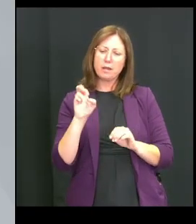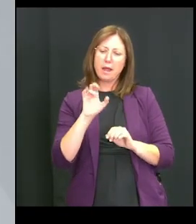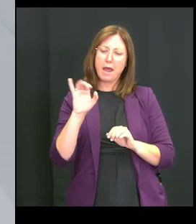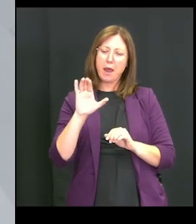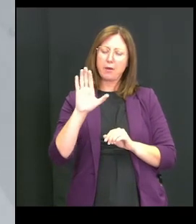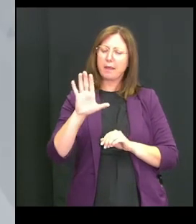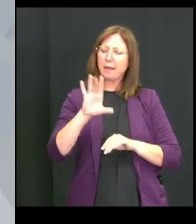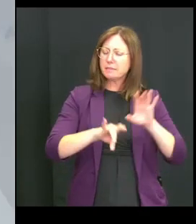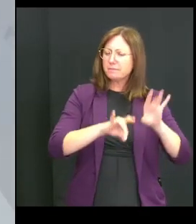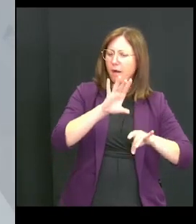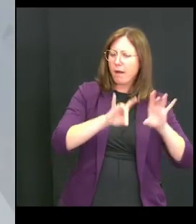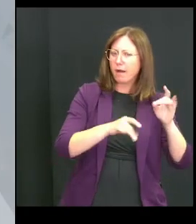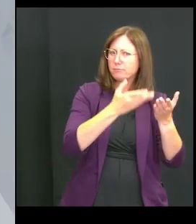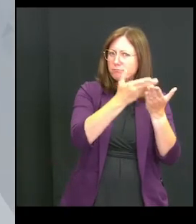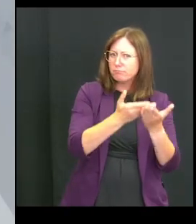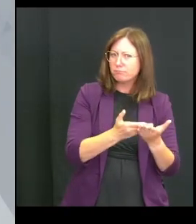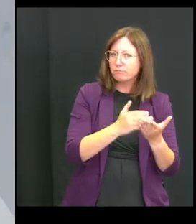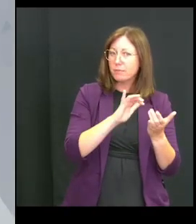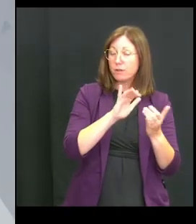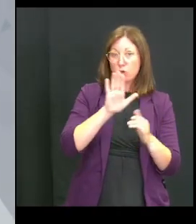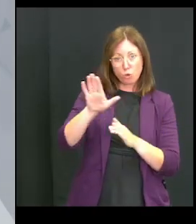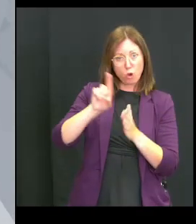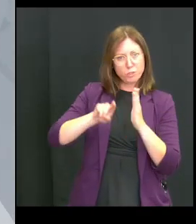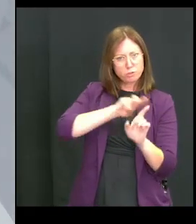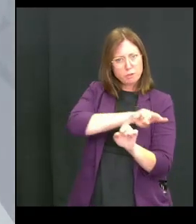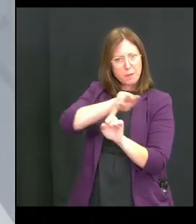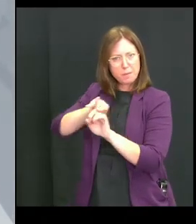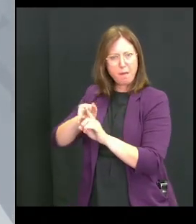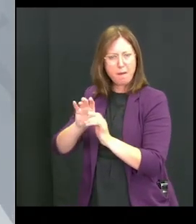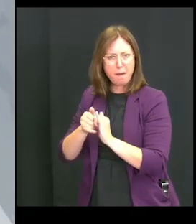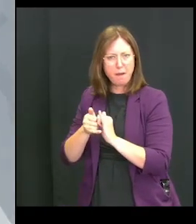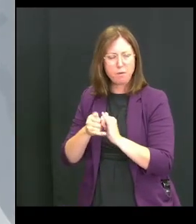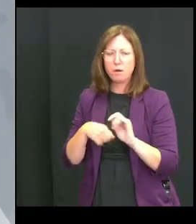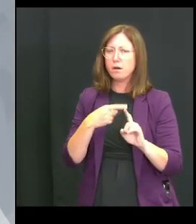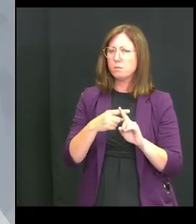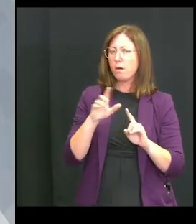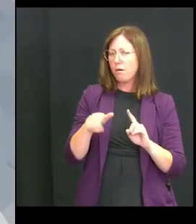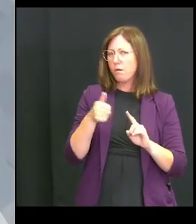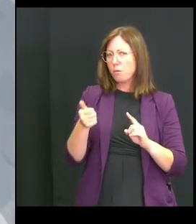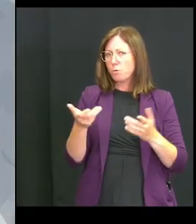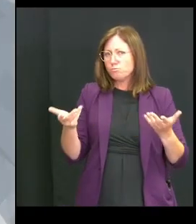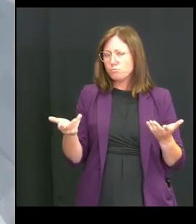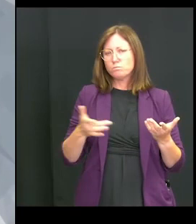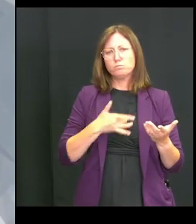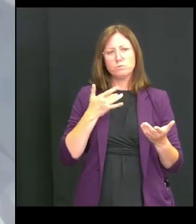how it relates to some of the research that you're doing, and any other points to start us off with,